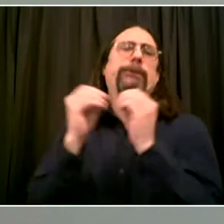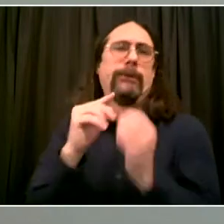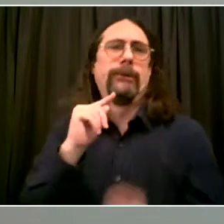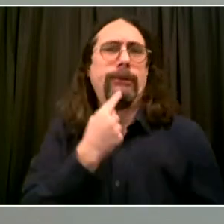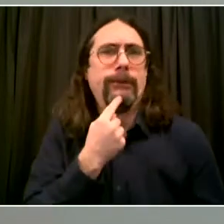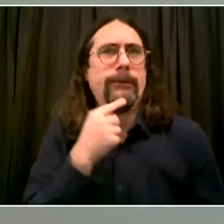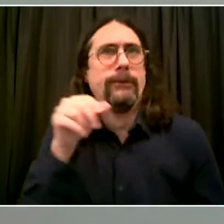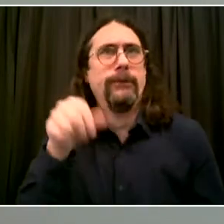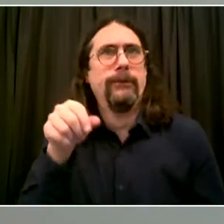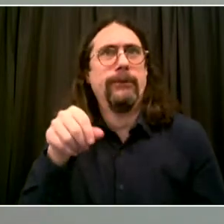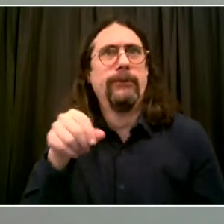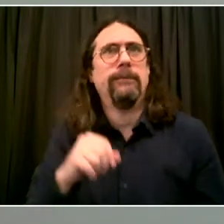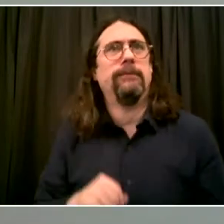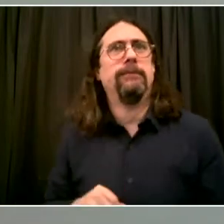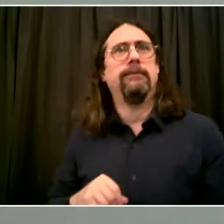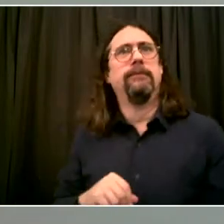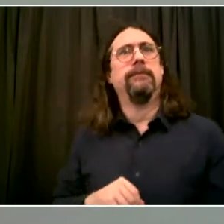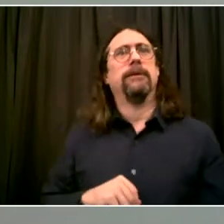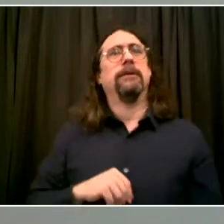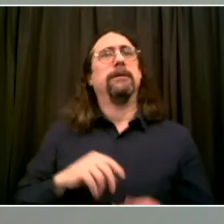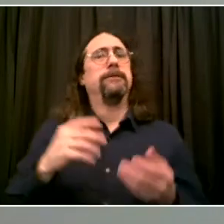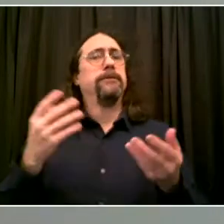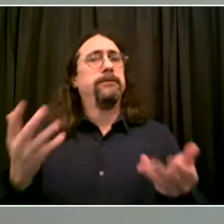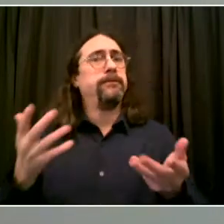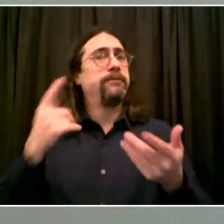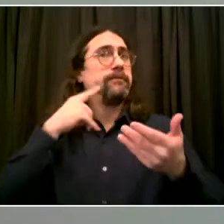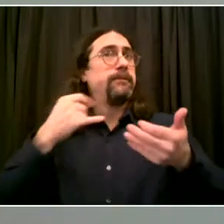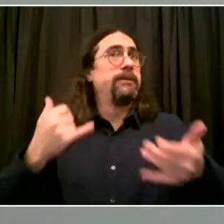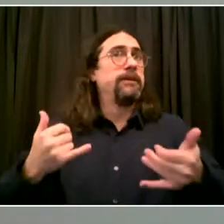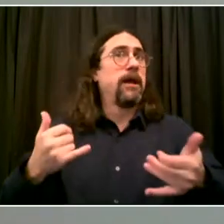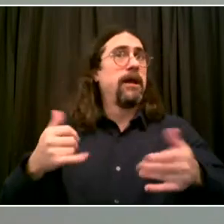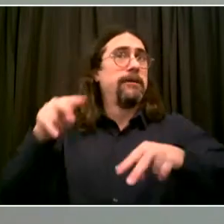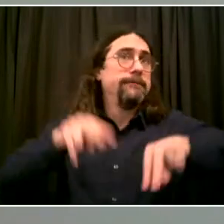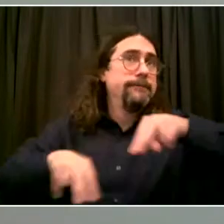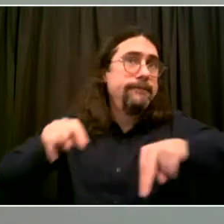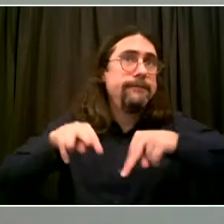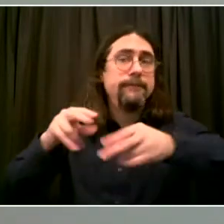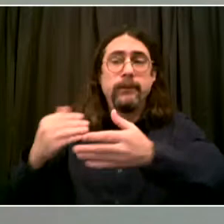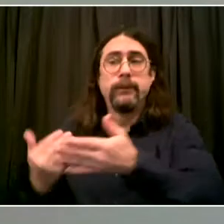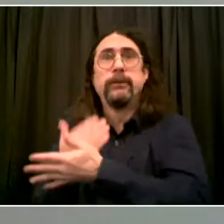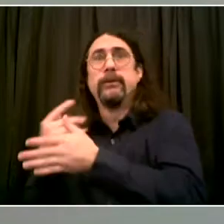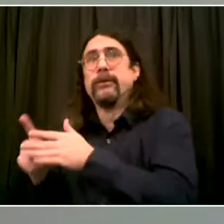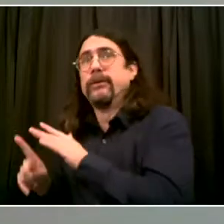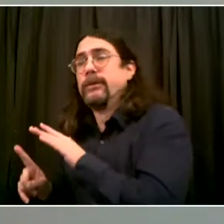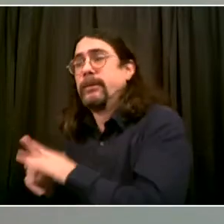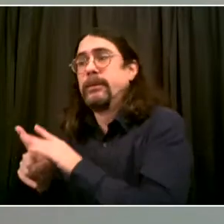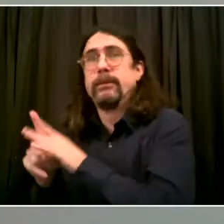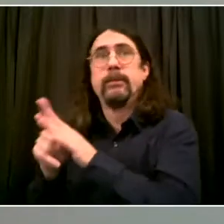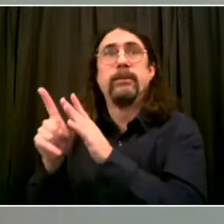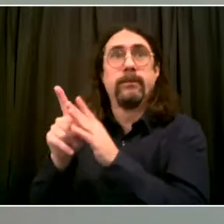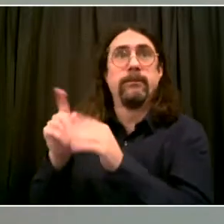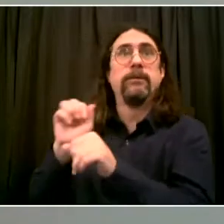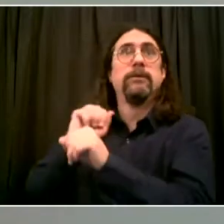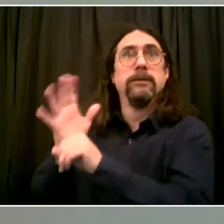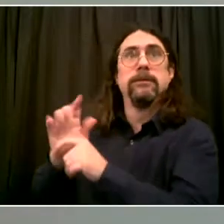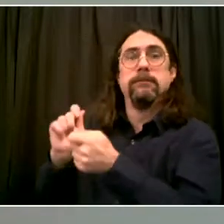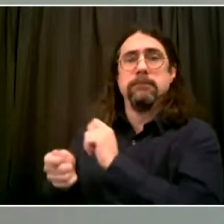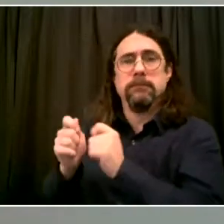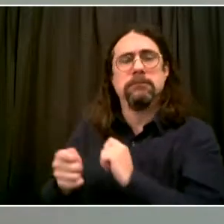REPORTS THAT WE HEAR, WE NEED TO CONSIDER THIS A VARIANT OF